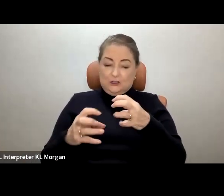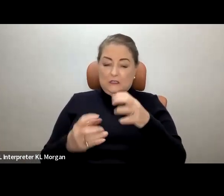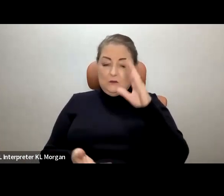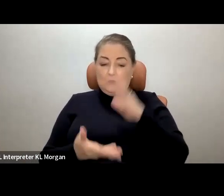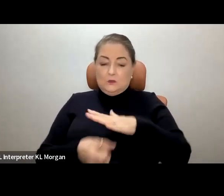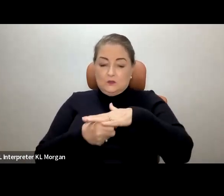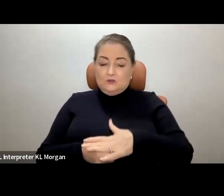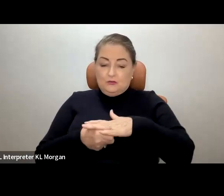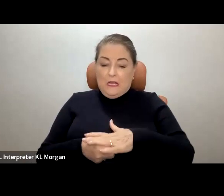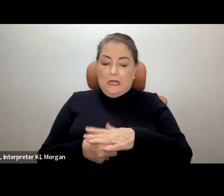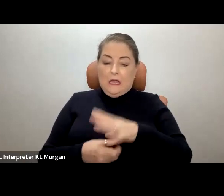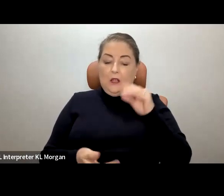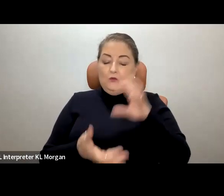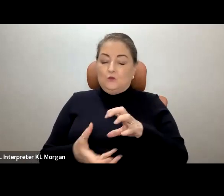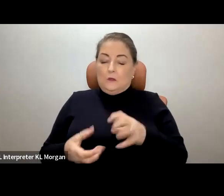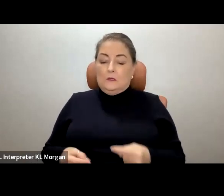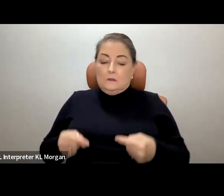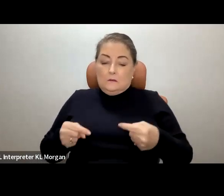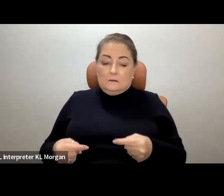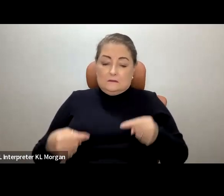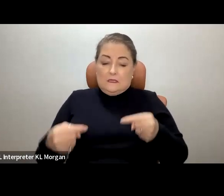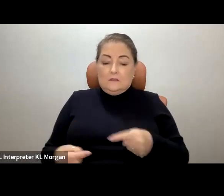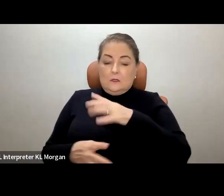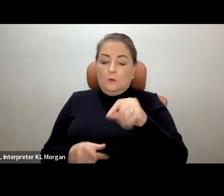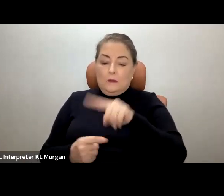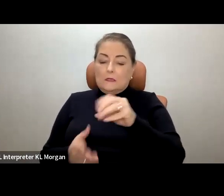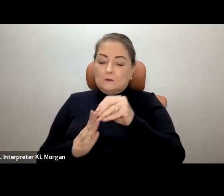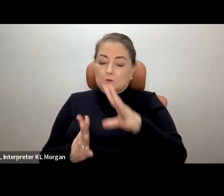more ready to learn where it's easier to teach them. And I just